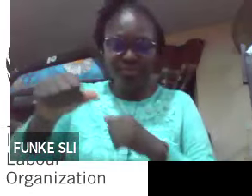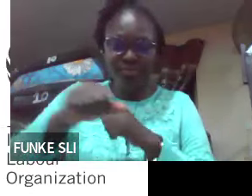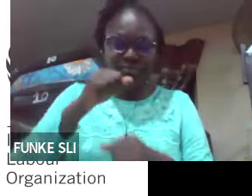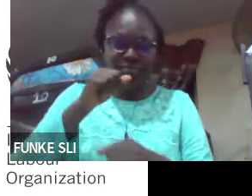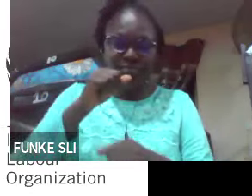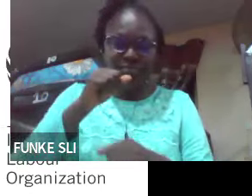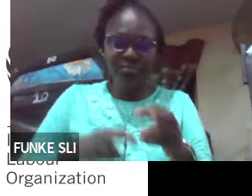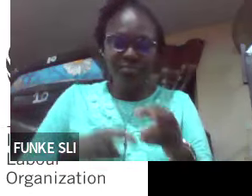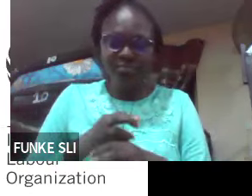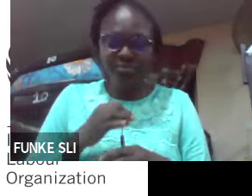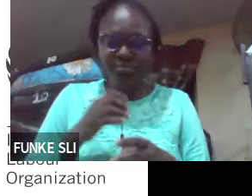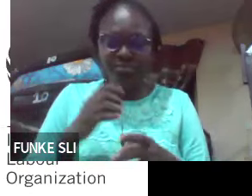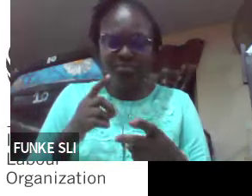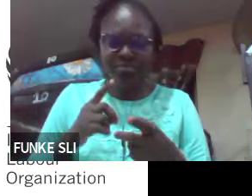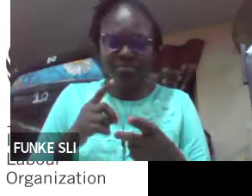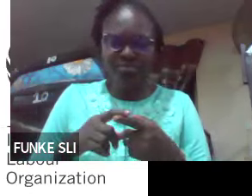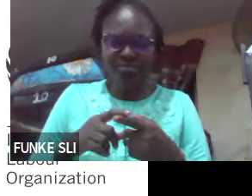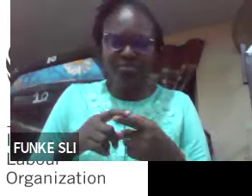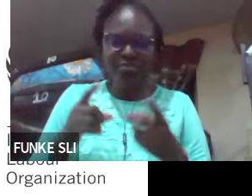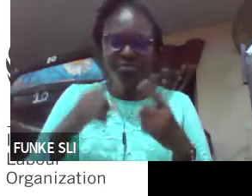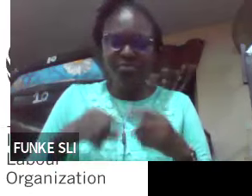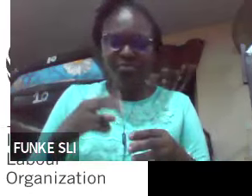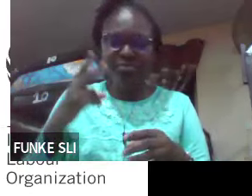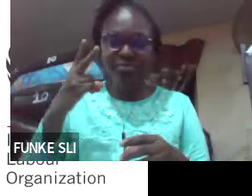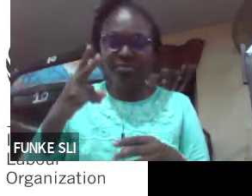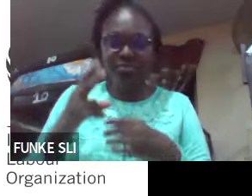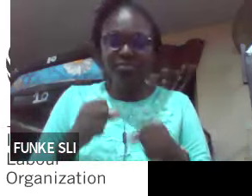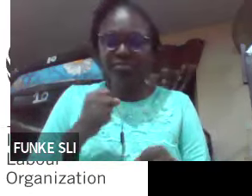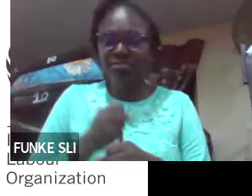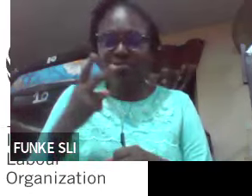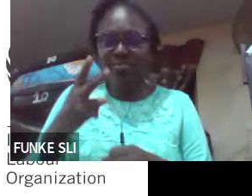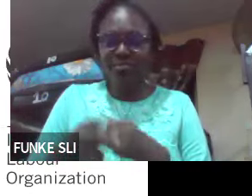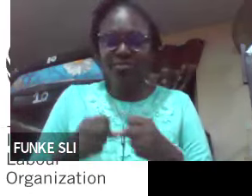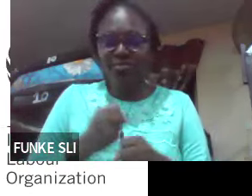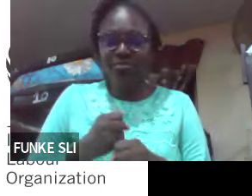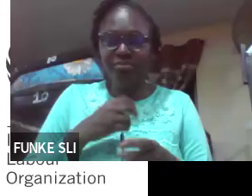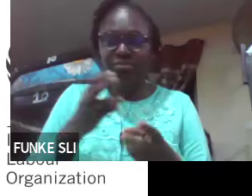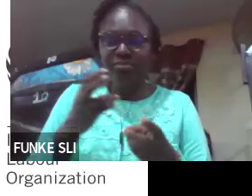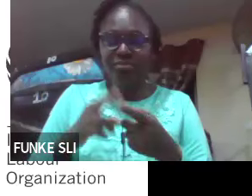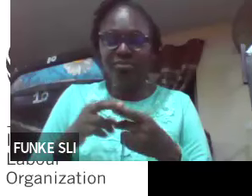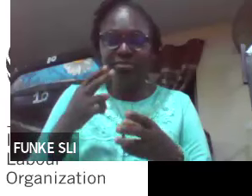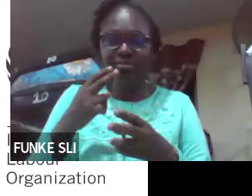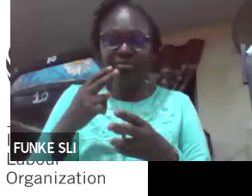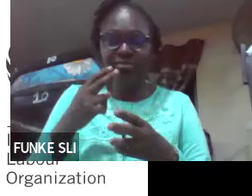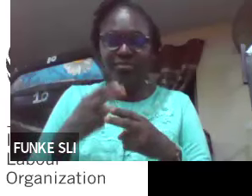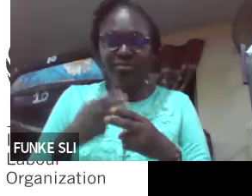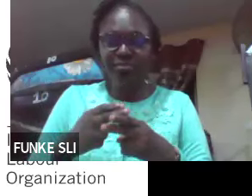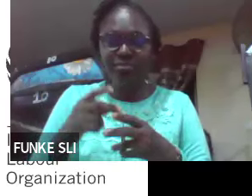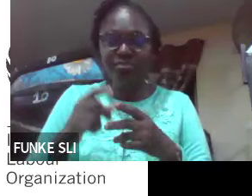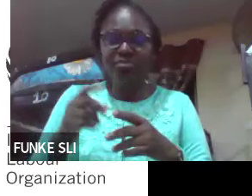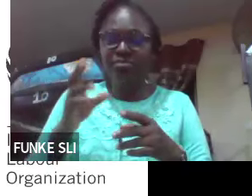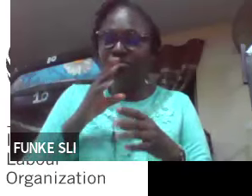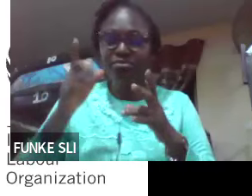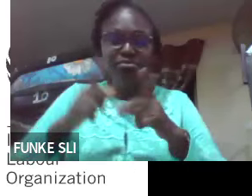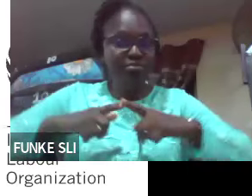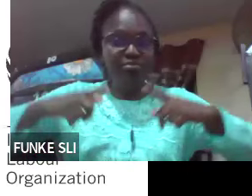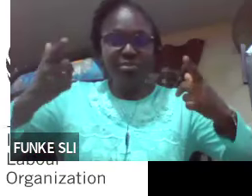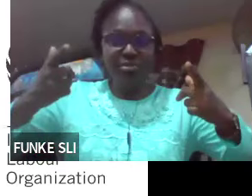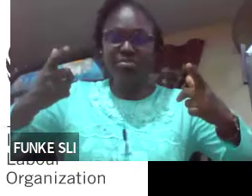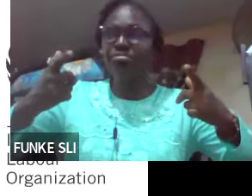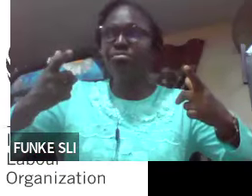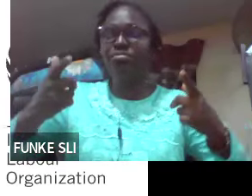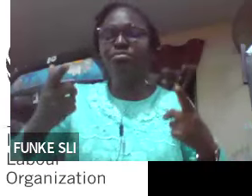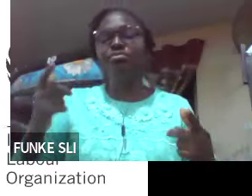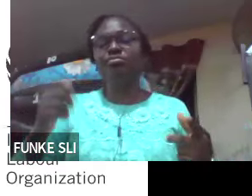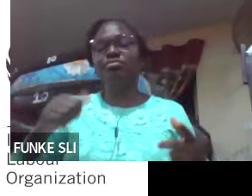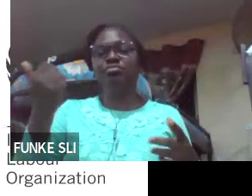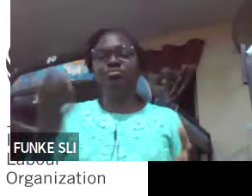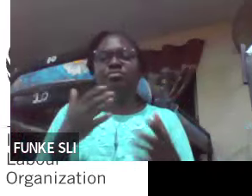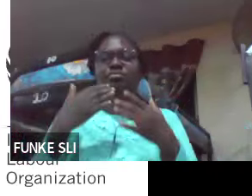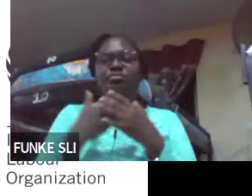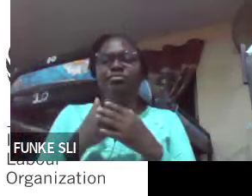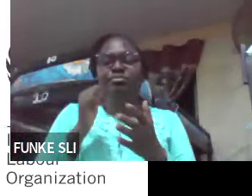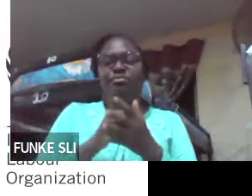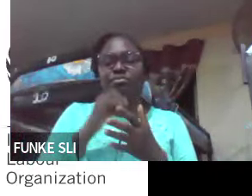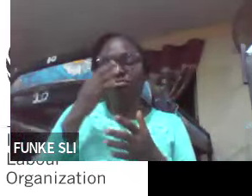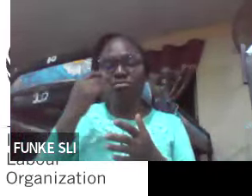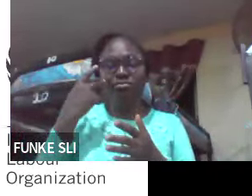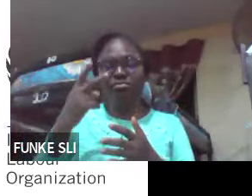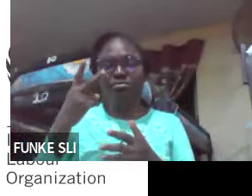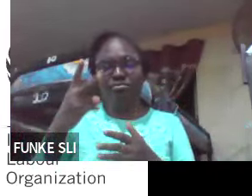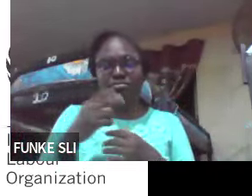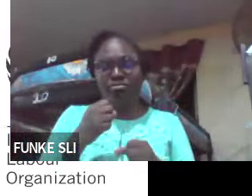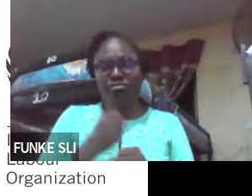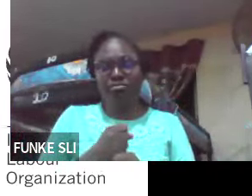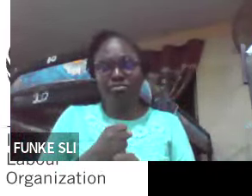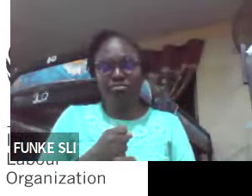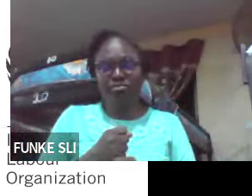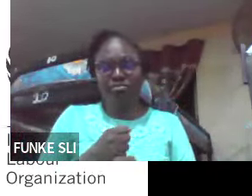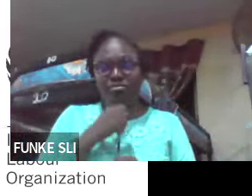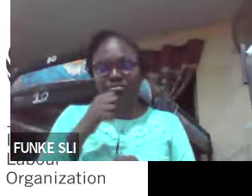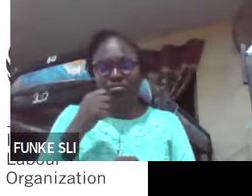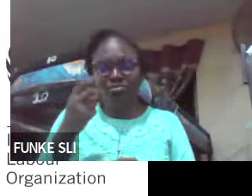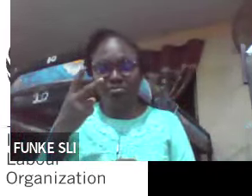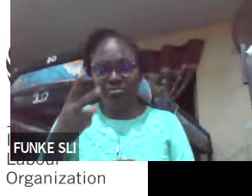Nabilat Olabisi Bankole: and I want this to happen in the next 2 years. That's what I want for myself. I want my brand to be same as Wendy and the rest of them. So that's where I see myself in the next 2 years, not 10 years. In the next 2 years.